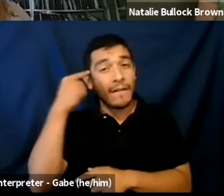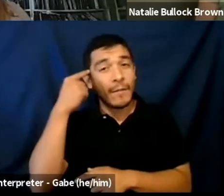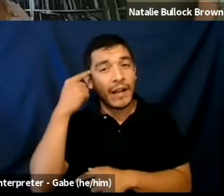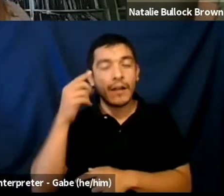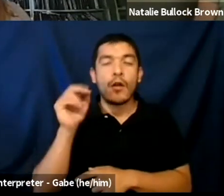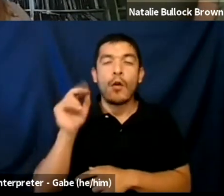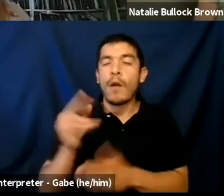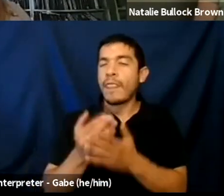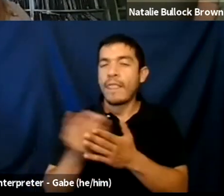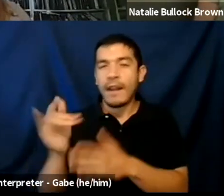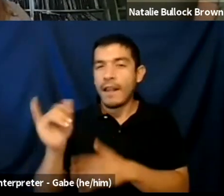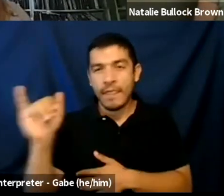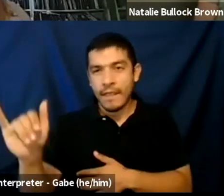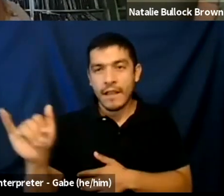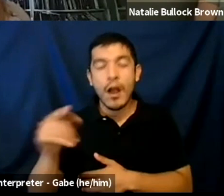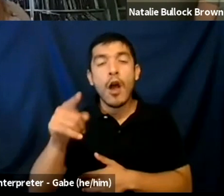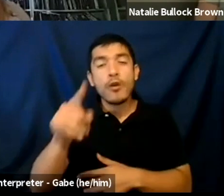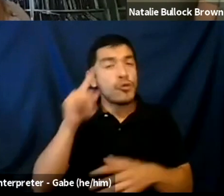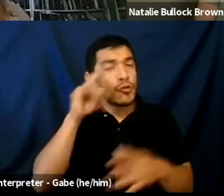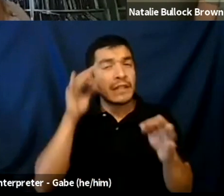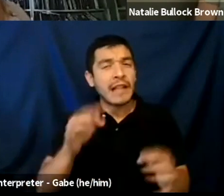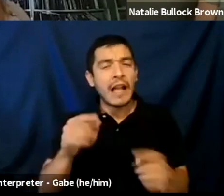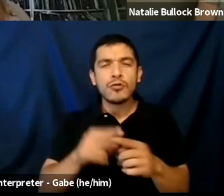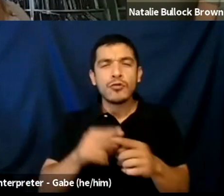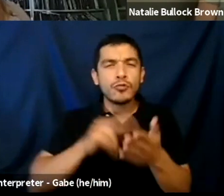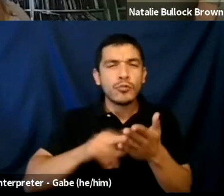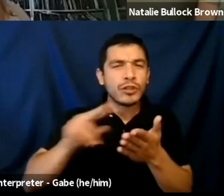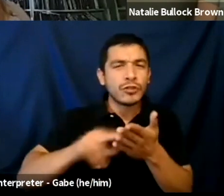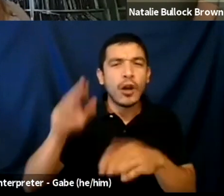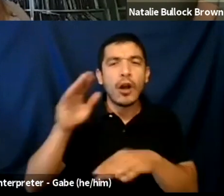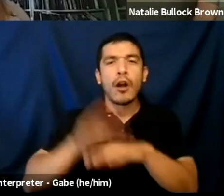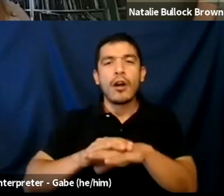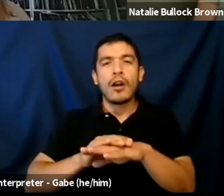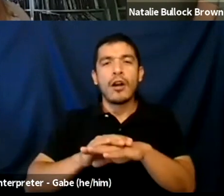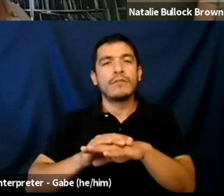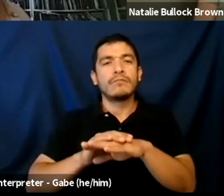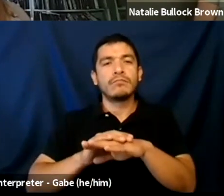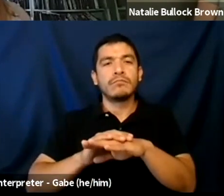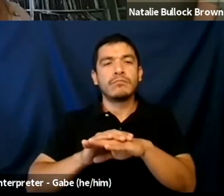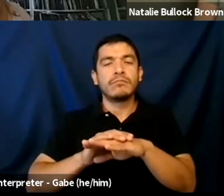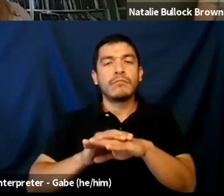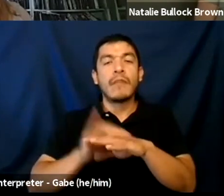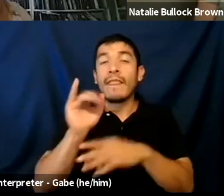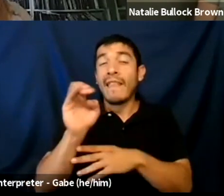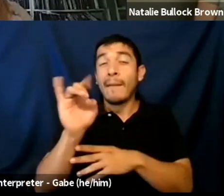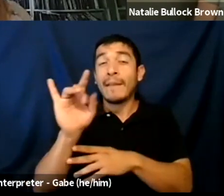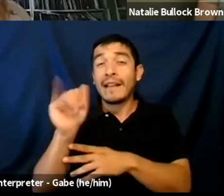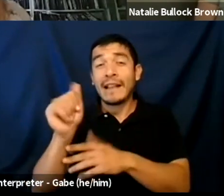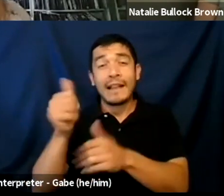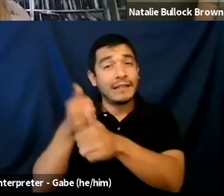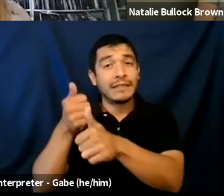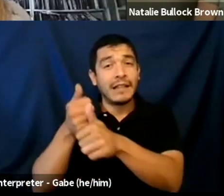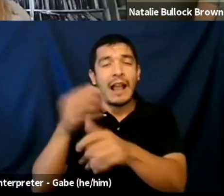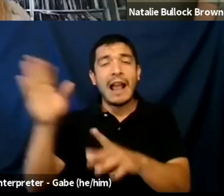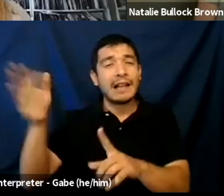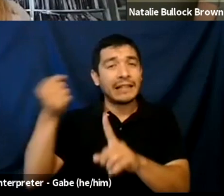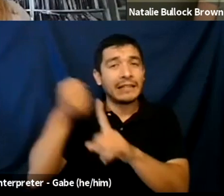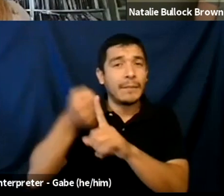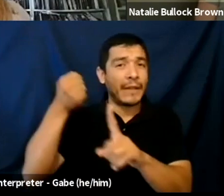You decided to conduct research on the media and the impact that they have,